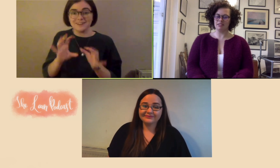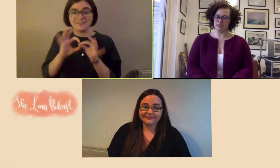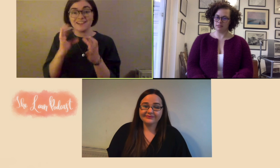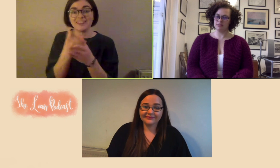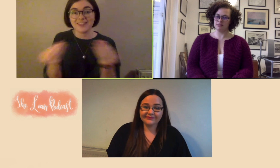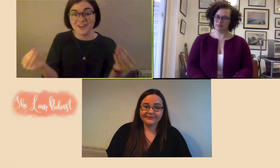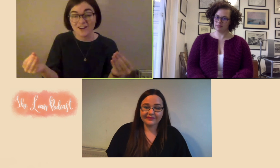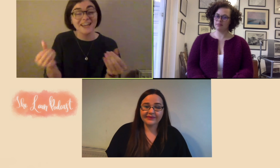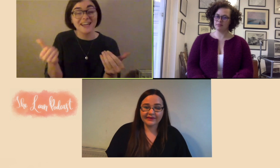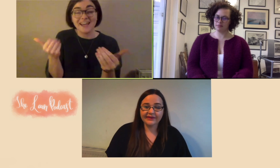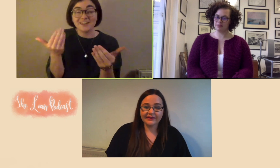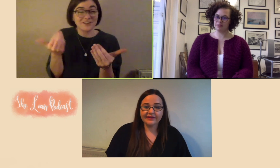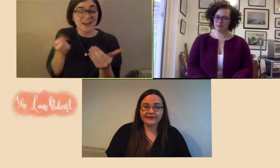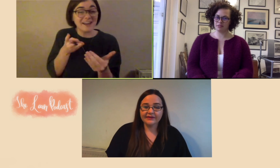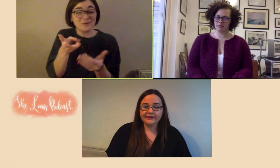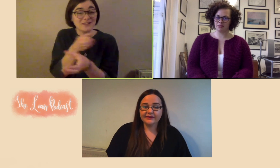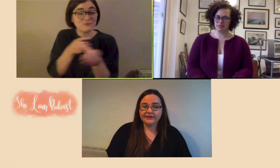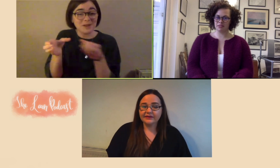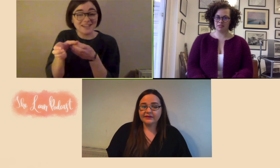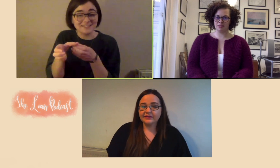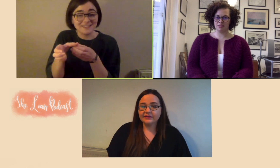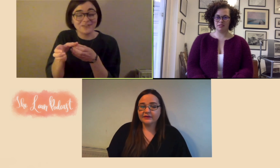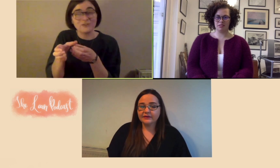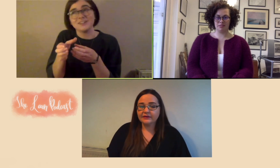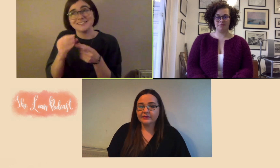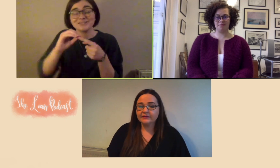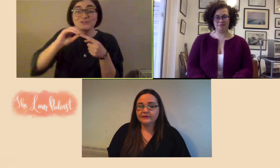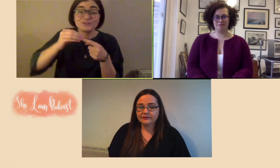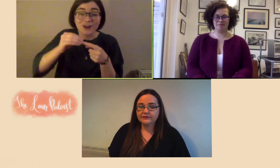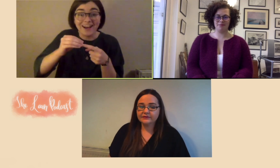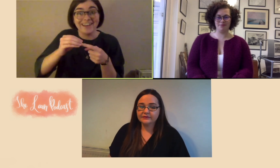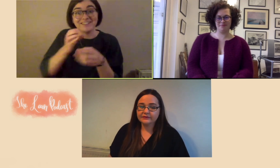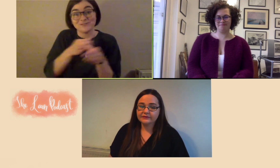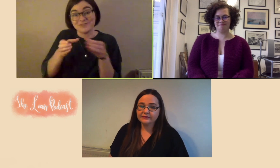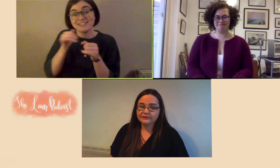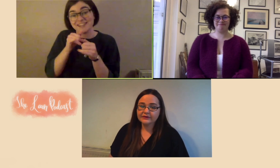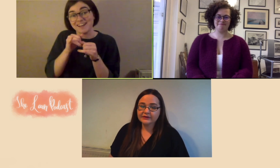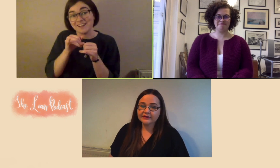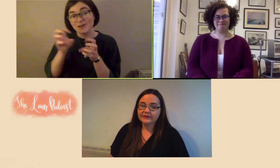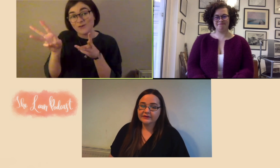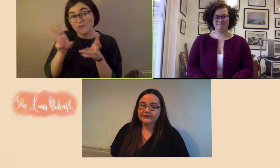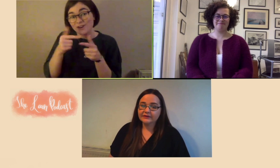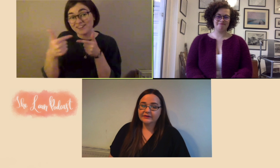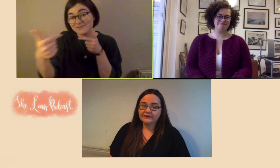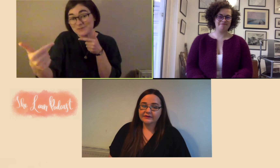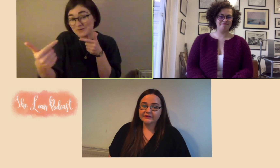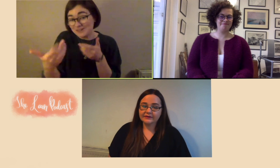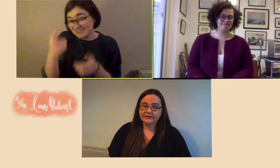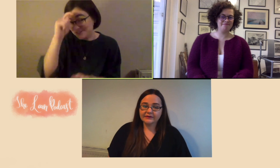face to face as mentioned, we have that human connection where It's very difficult to kind of try and replace that while you're working remotely.